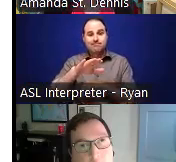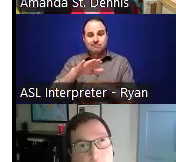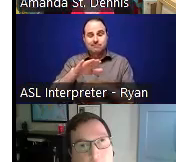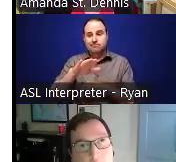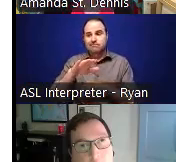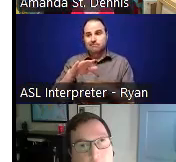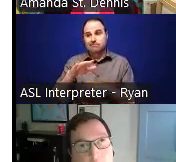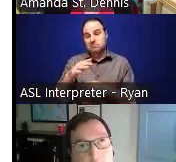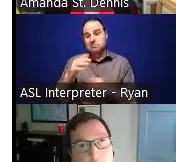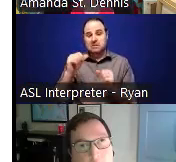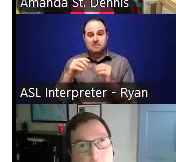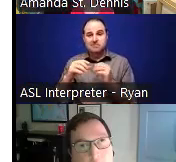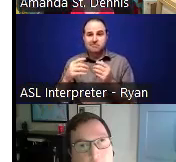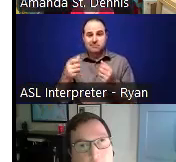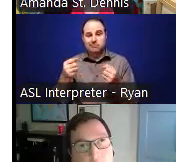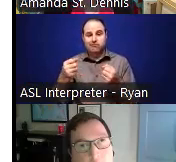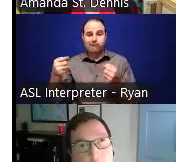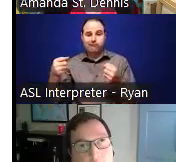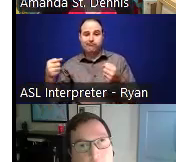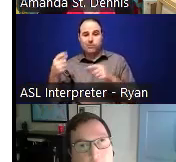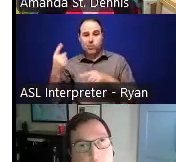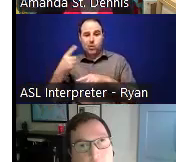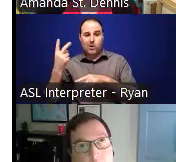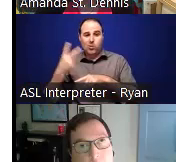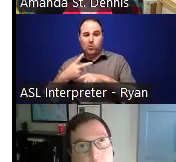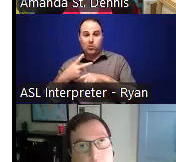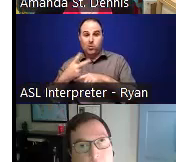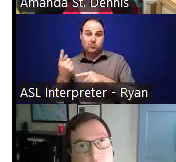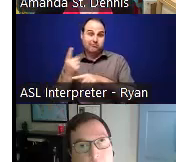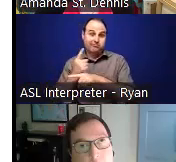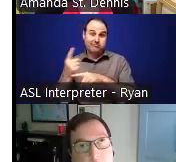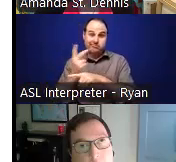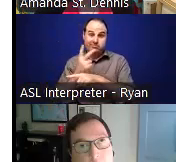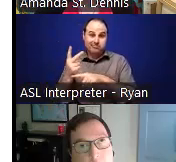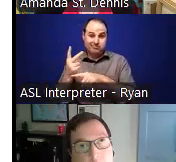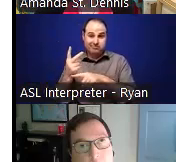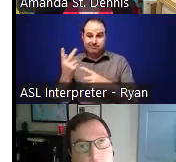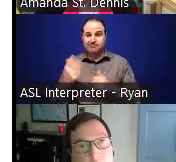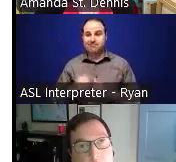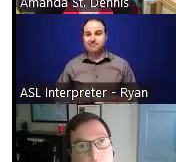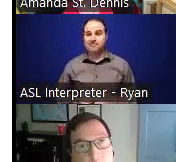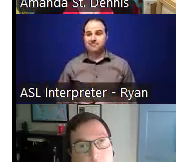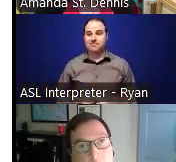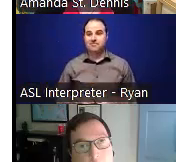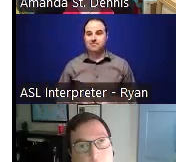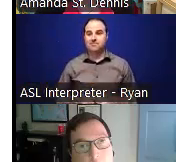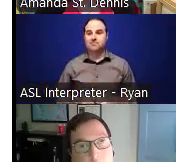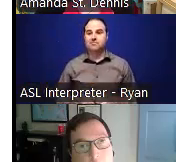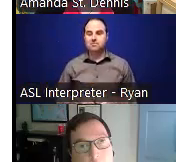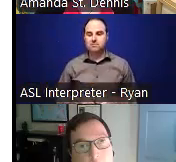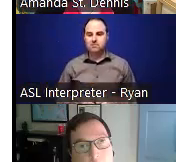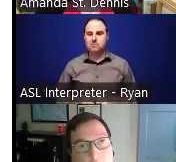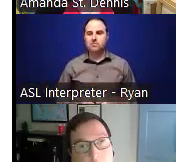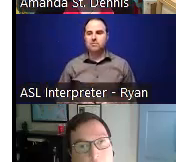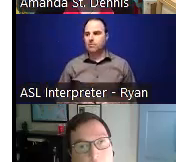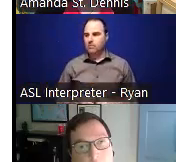day or two or even a few weeks to provide that accommodation. Also thinking, go ahead Amanda.